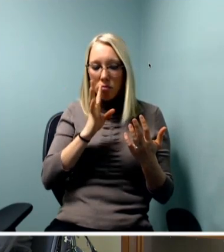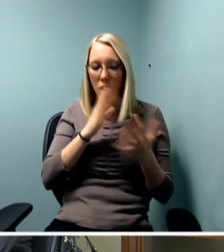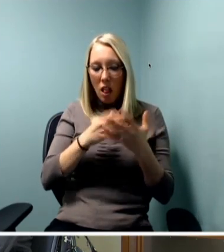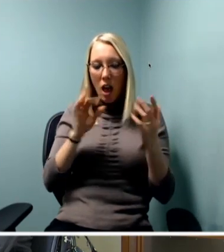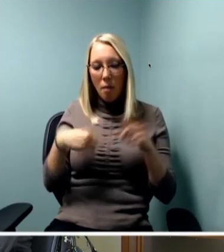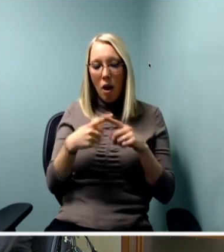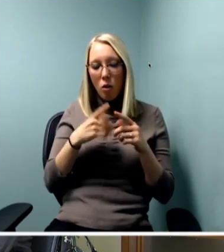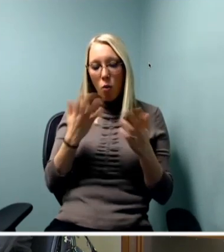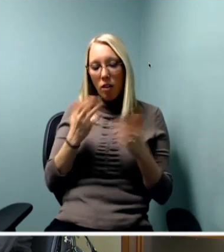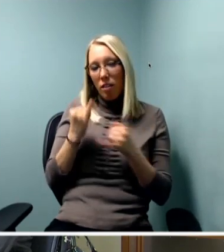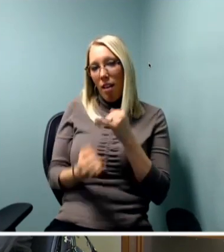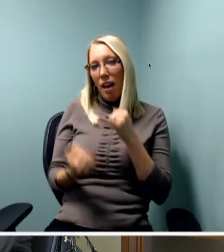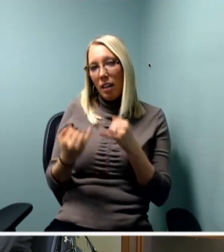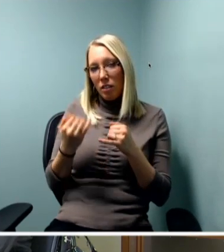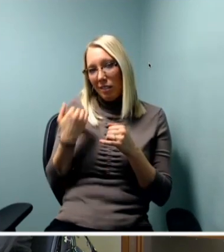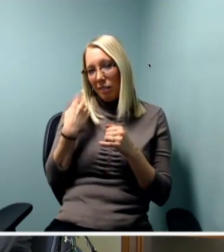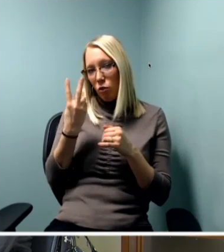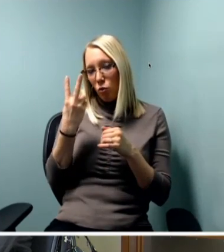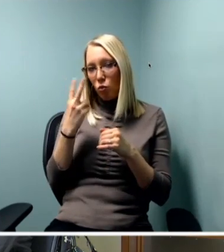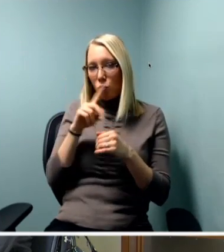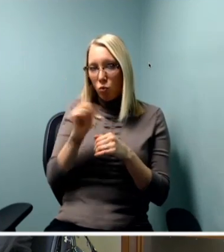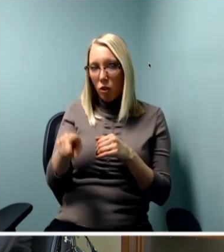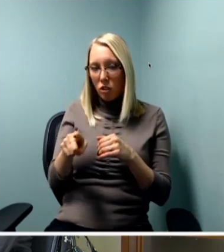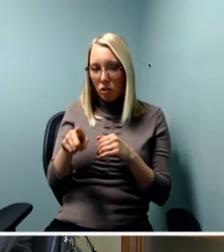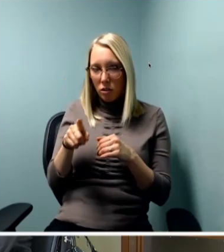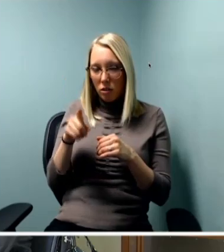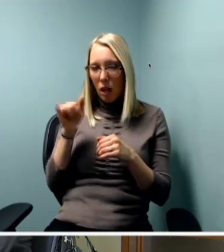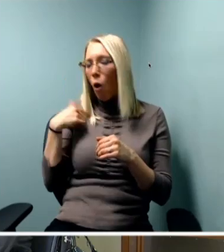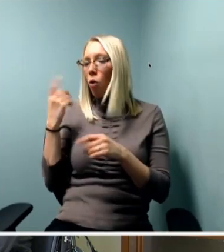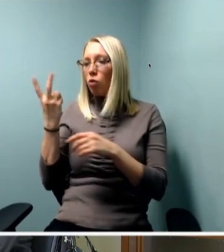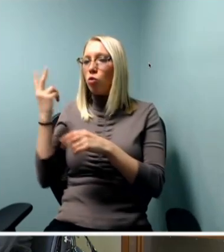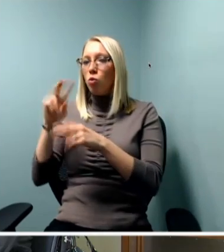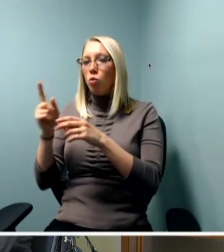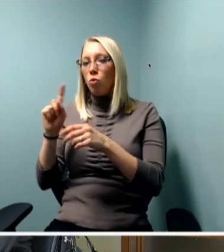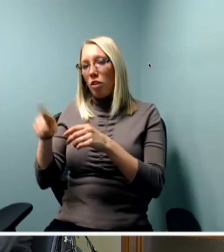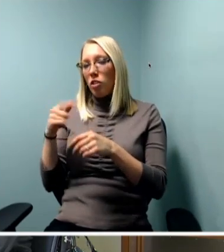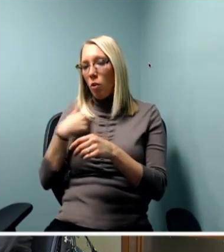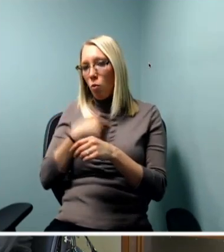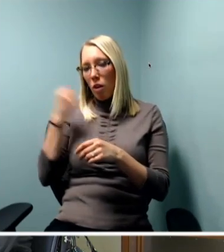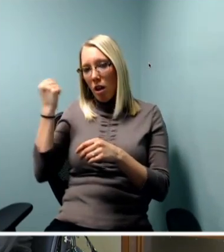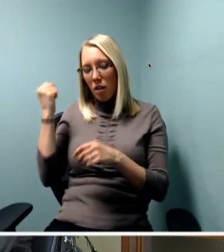so if you would each do a summary?